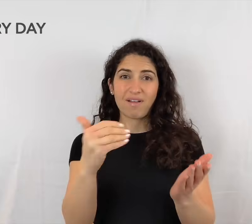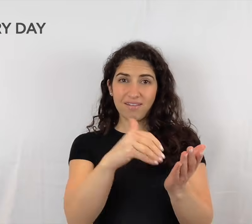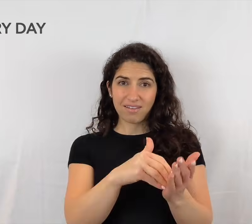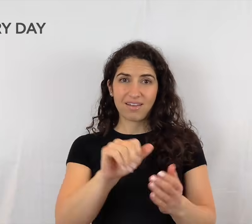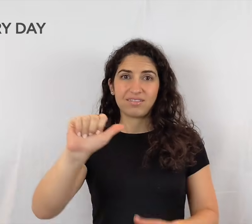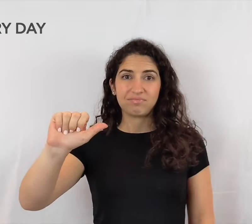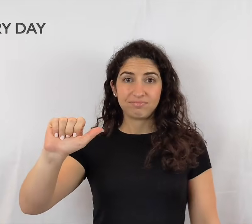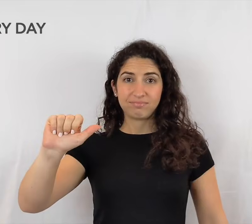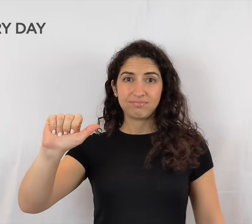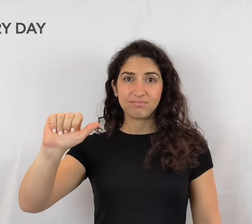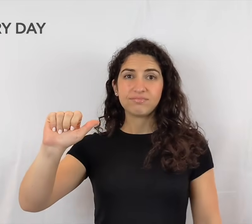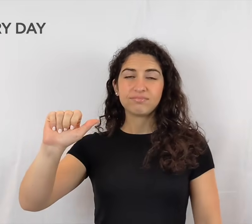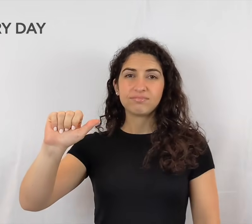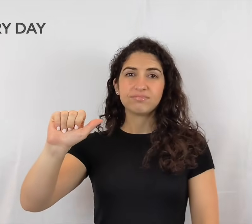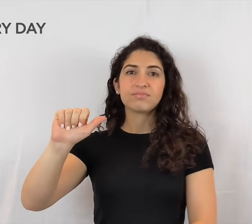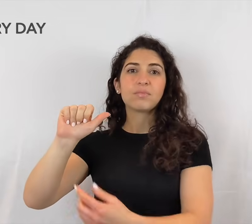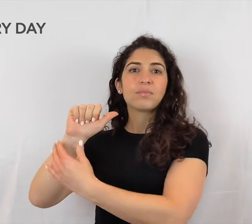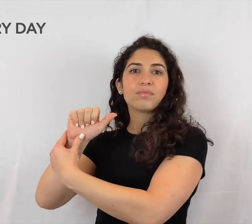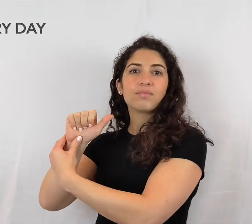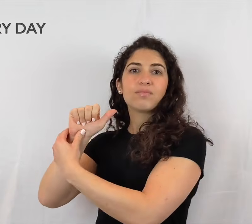So again, this hand shape,